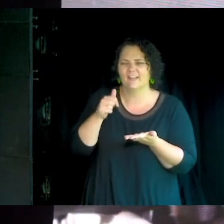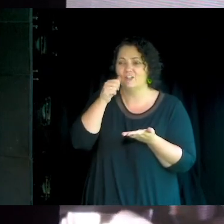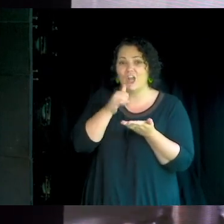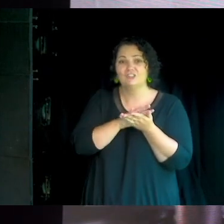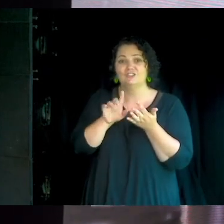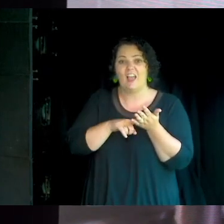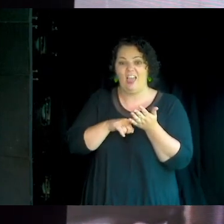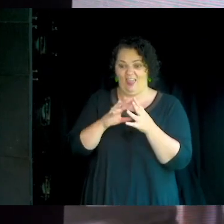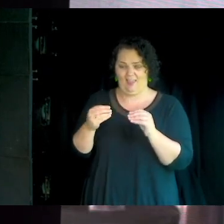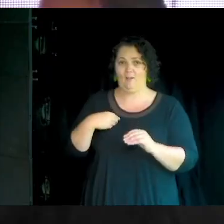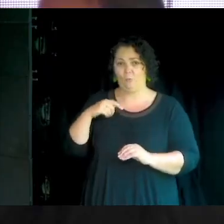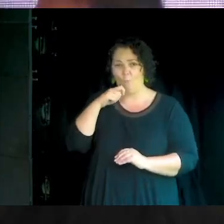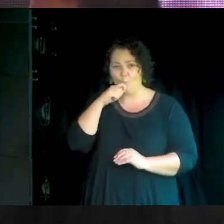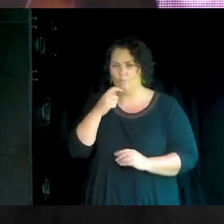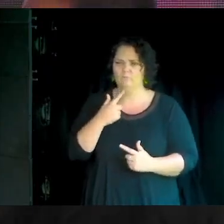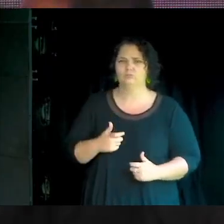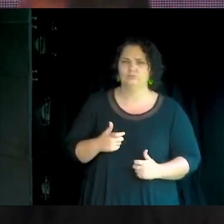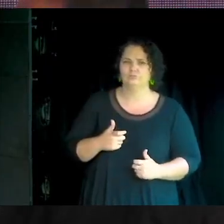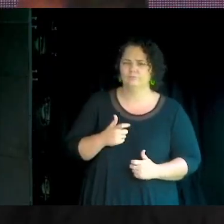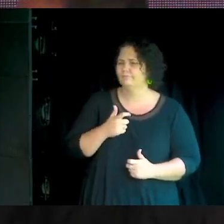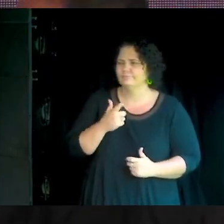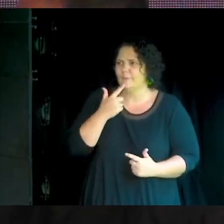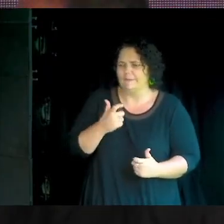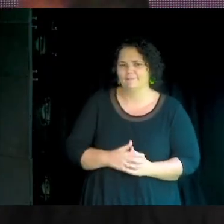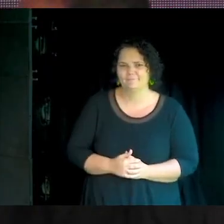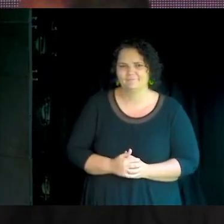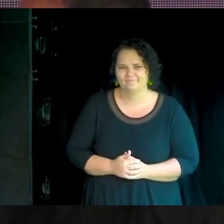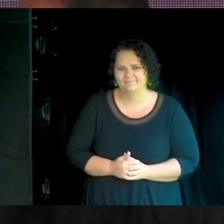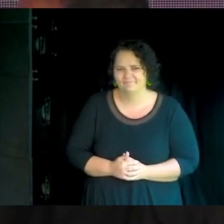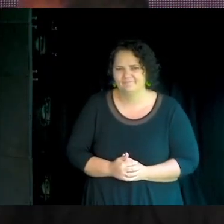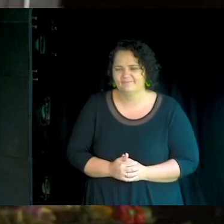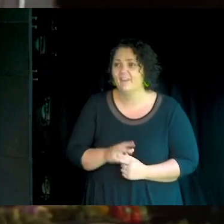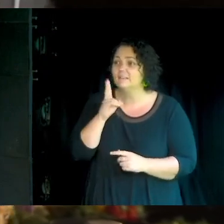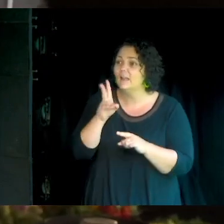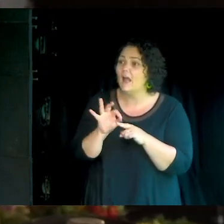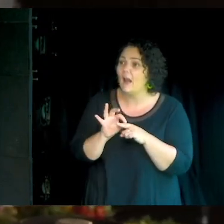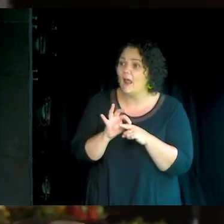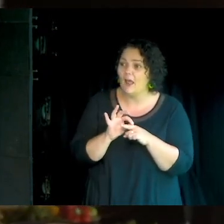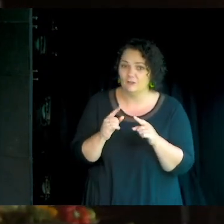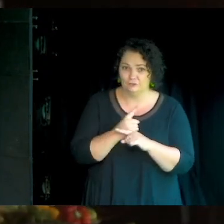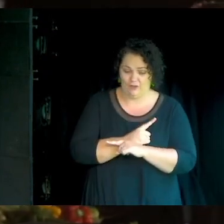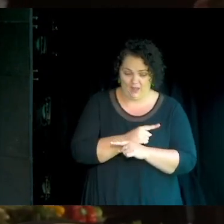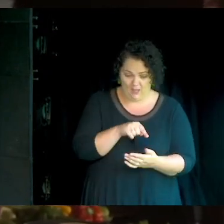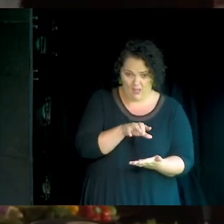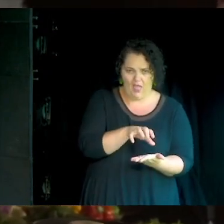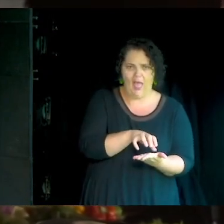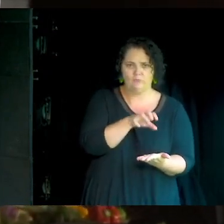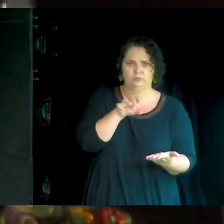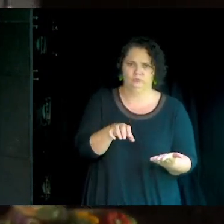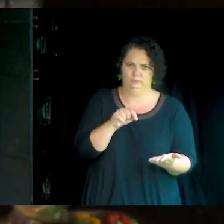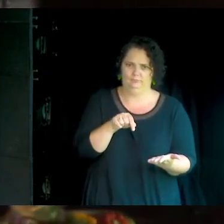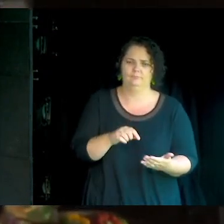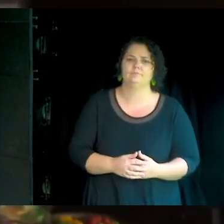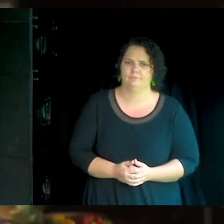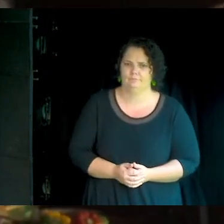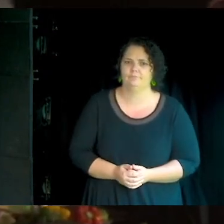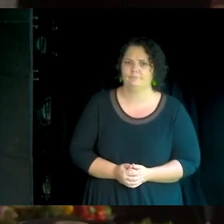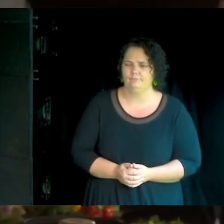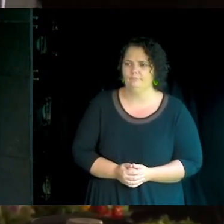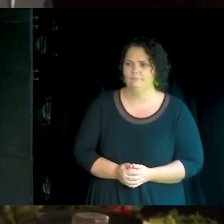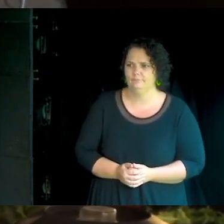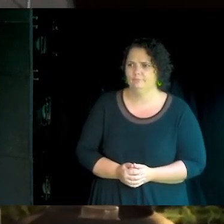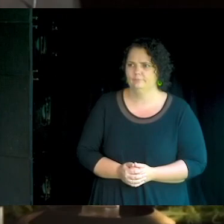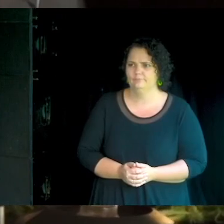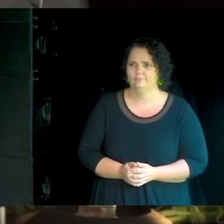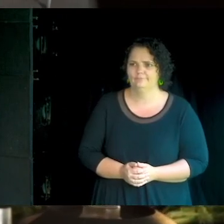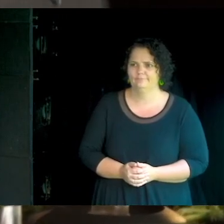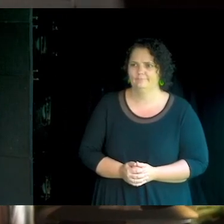best part yum yum yum yup all right so you see as long as it turns the color yes take it out